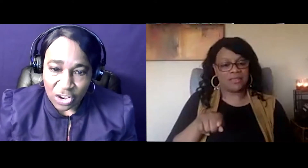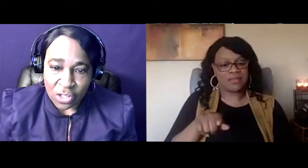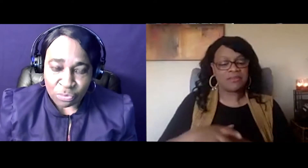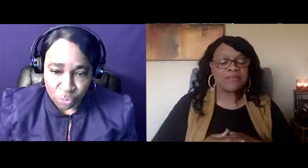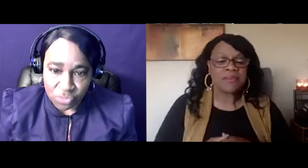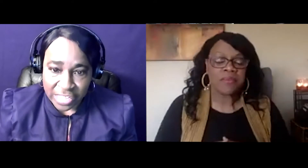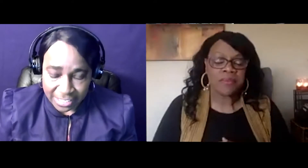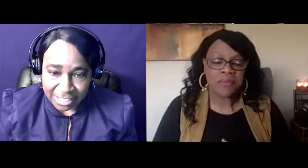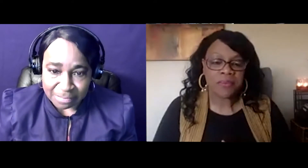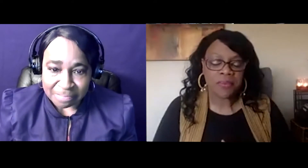through this.